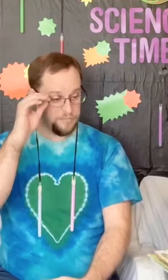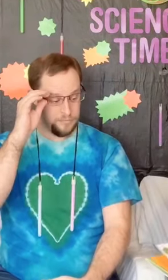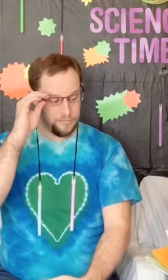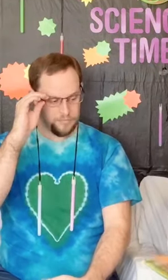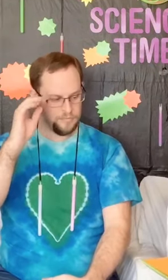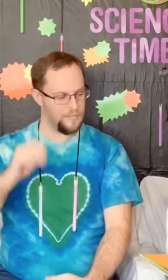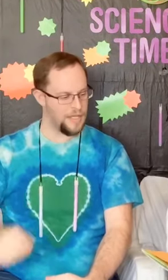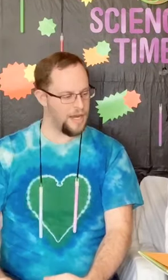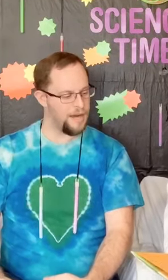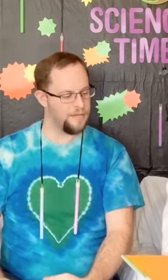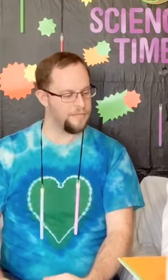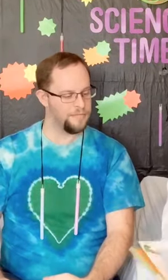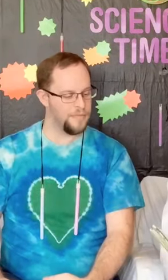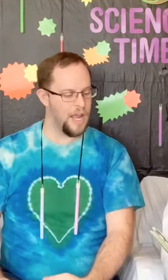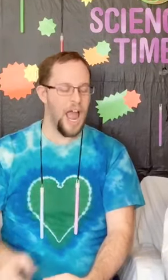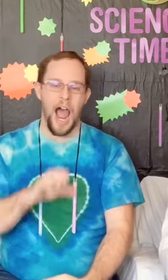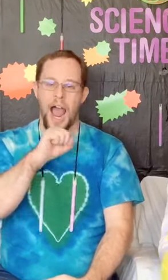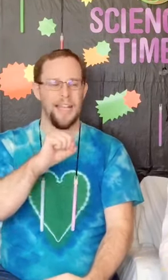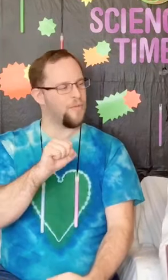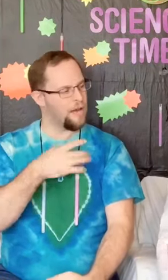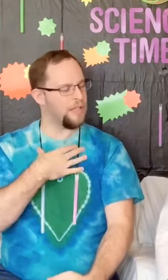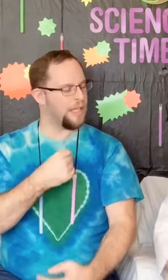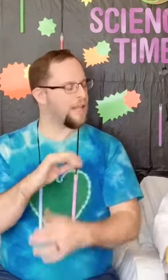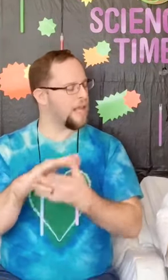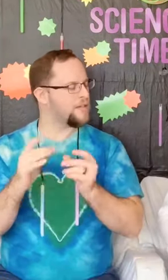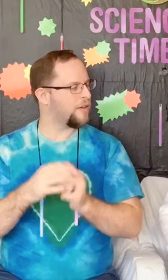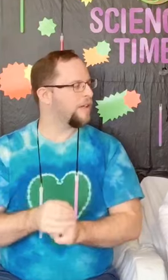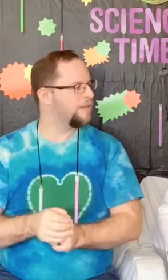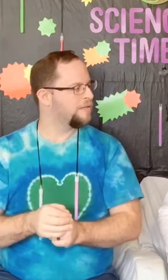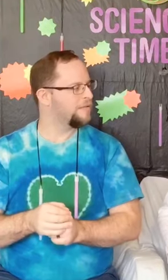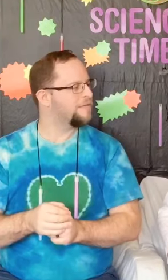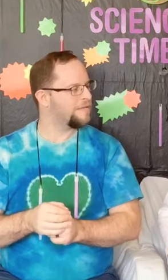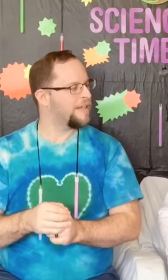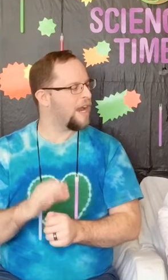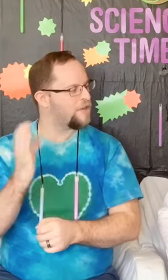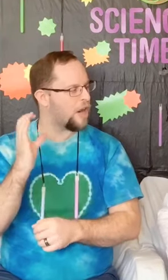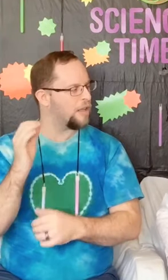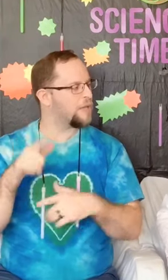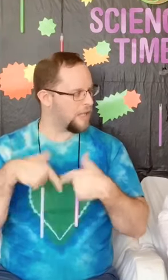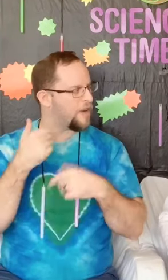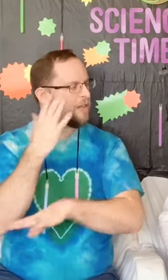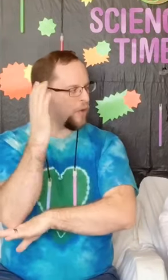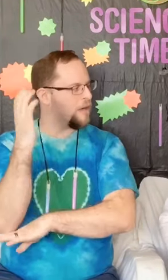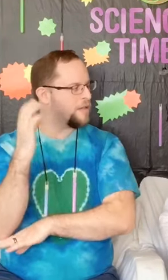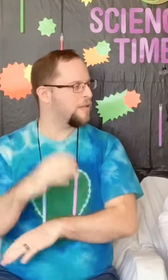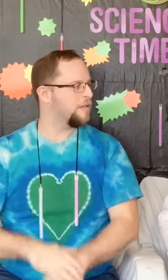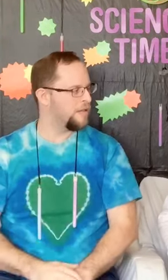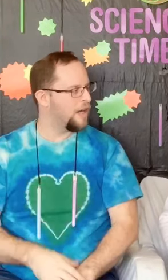It's very important in medical science. Yeah. AARON: I really like that story. CALI: That's a nice story. AARON: Charlotte was living in the forest. CALI: Yes.